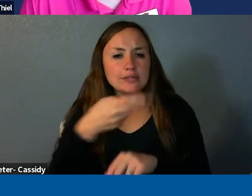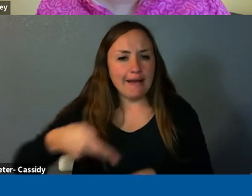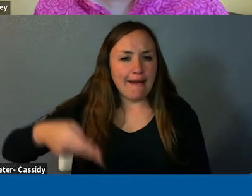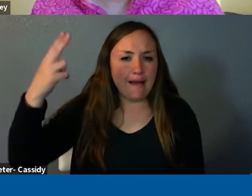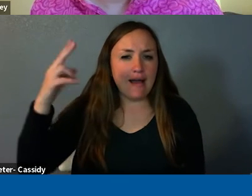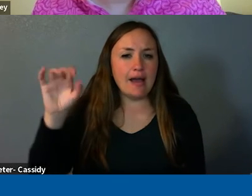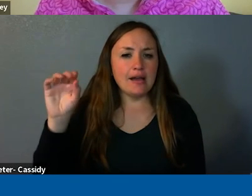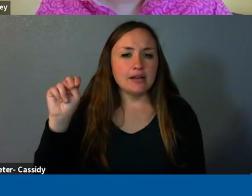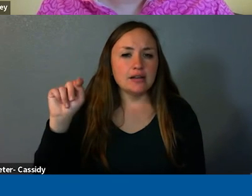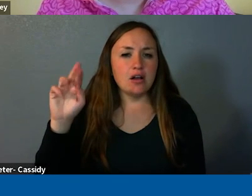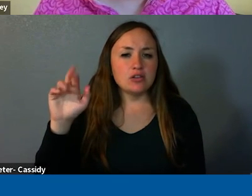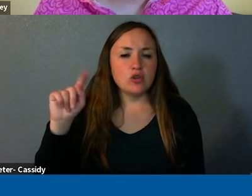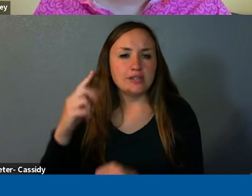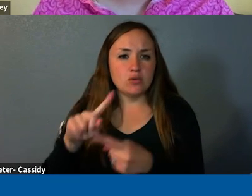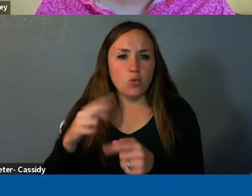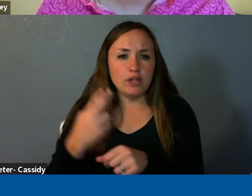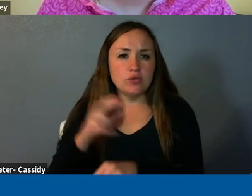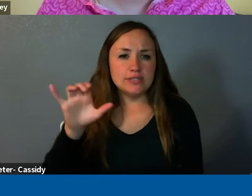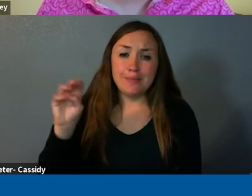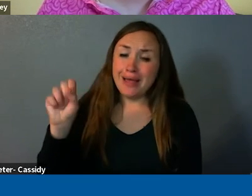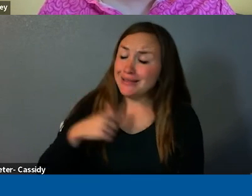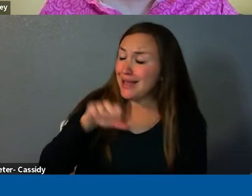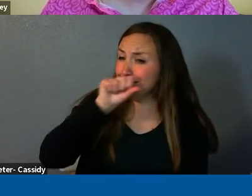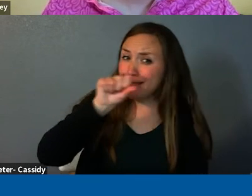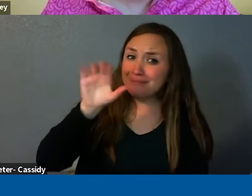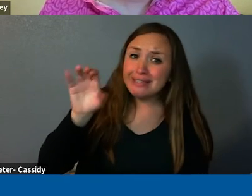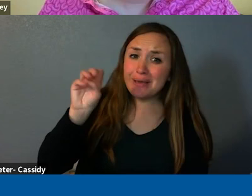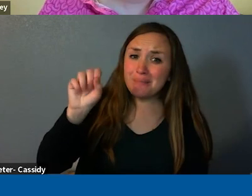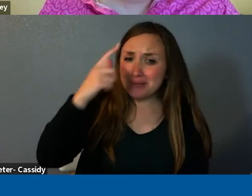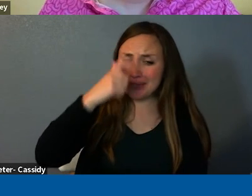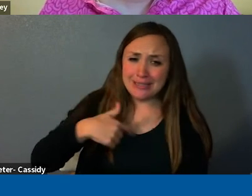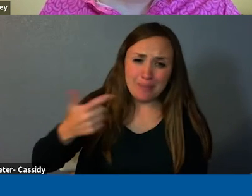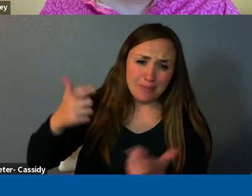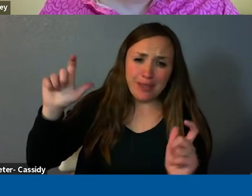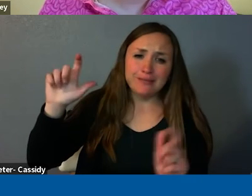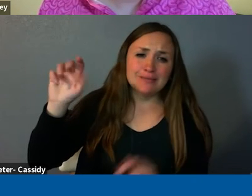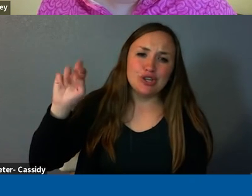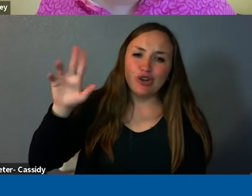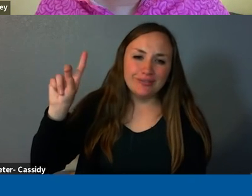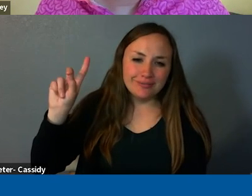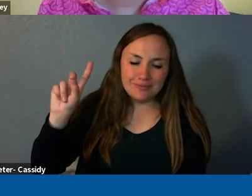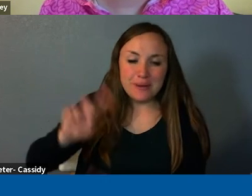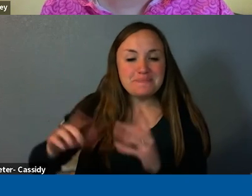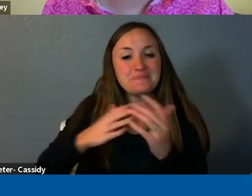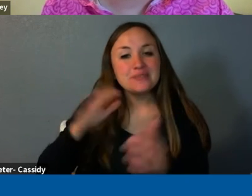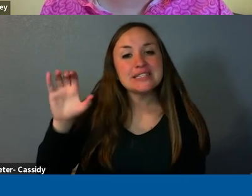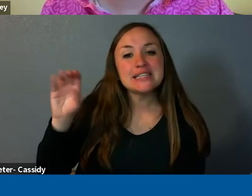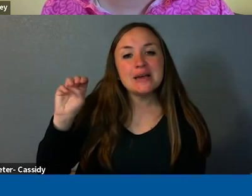Yeah, I love CMSs 'cause I'm a big nerd. CMSs are great because they churn out